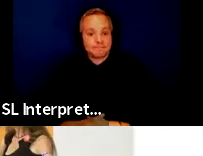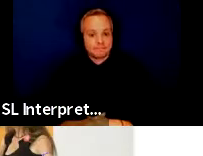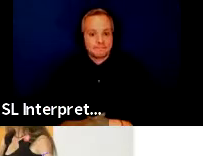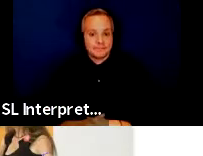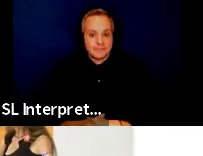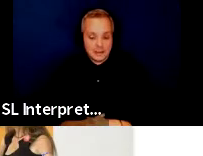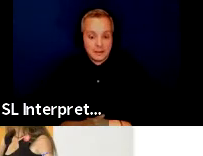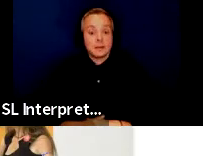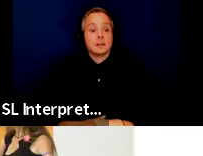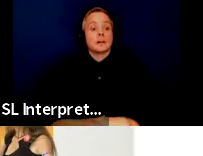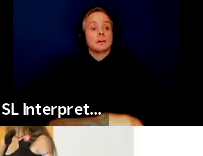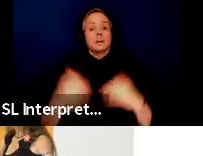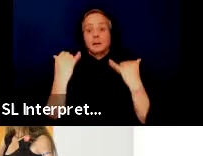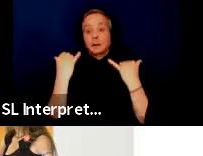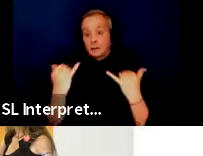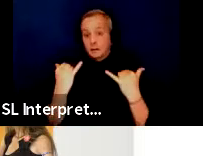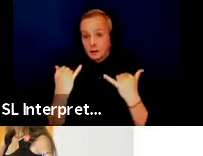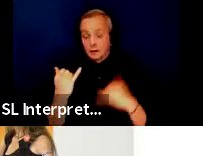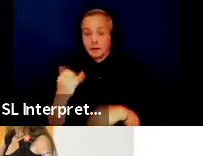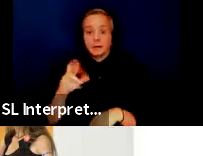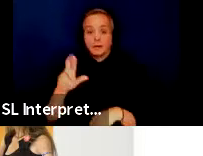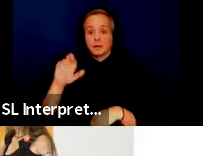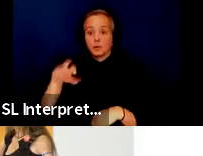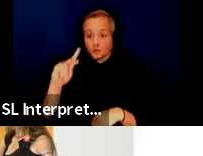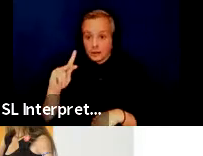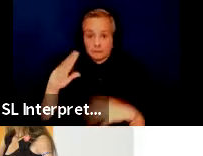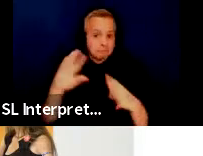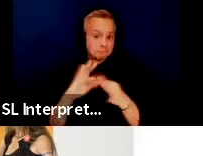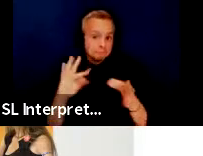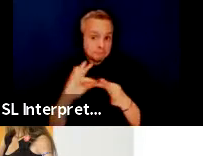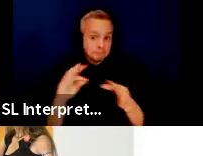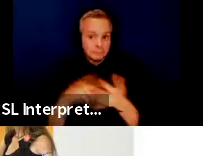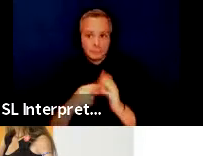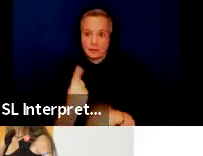NOW, AS RICK SAID, IT'S NOT ONE MAN IN MOTION.